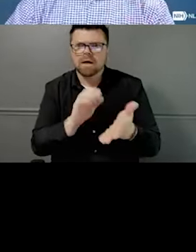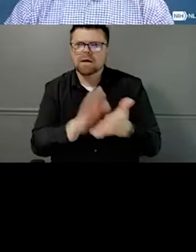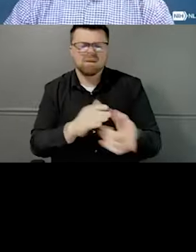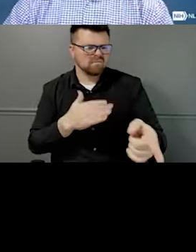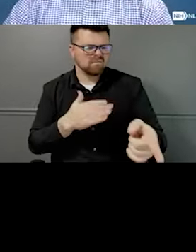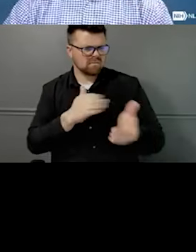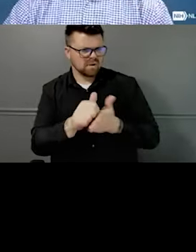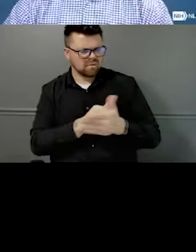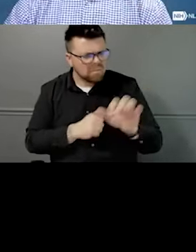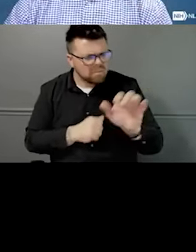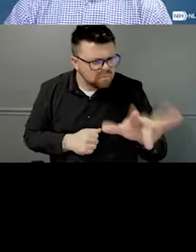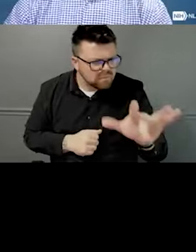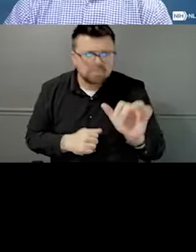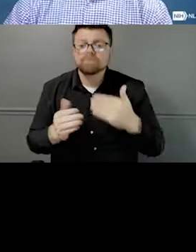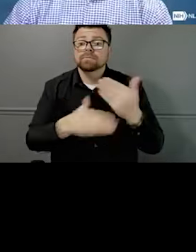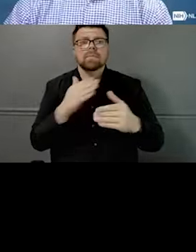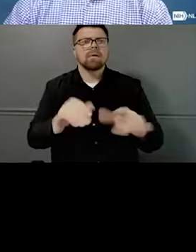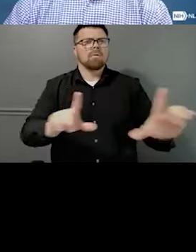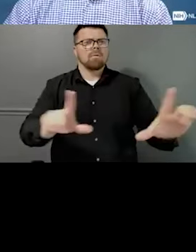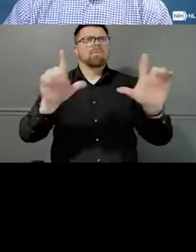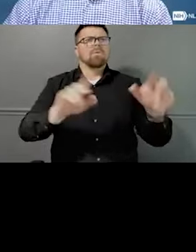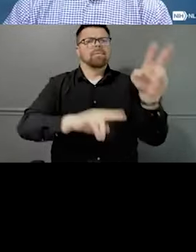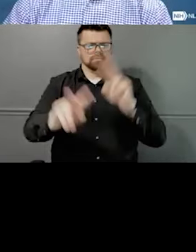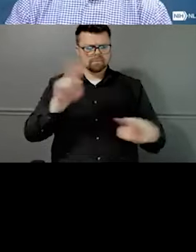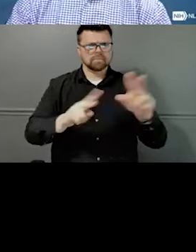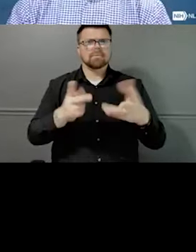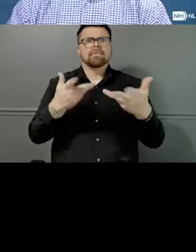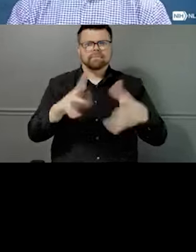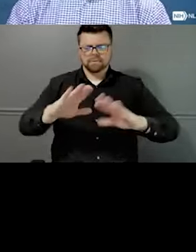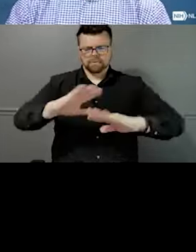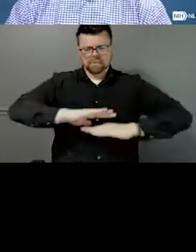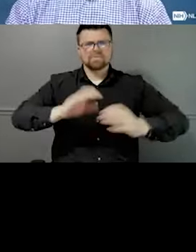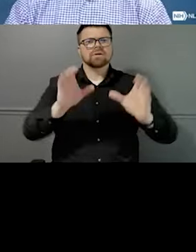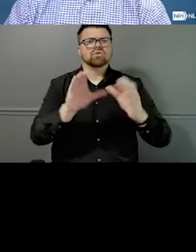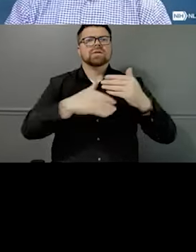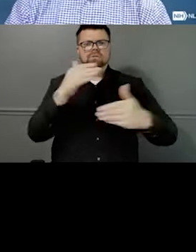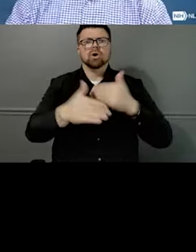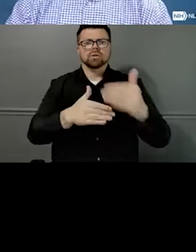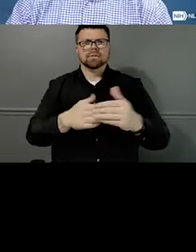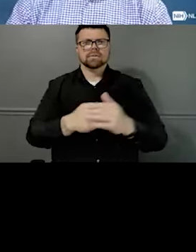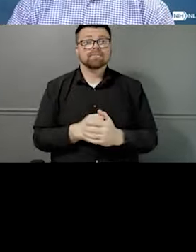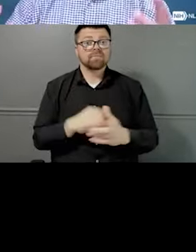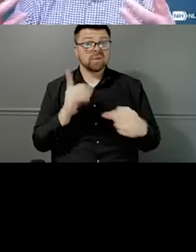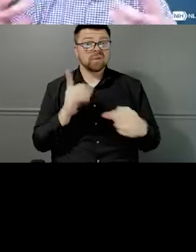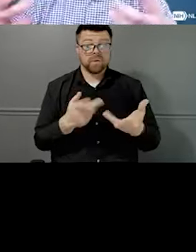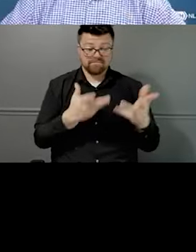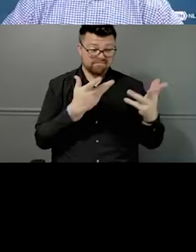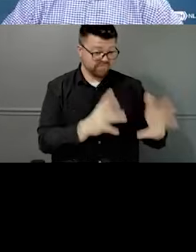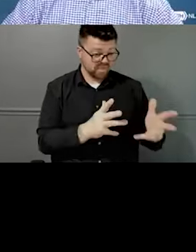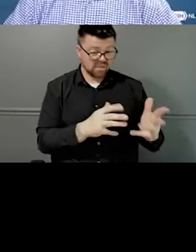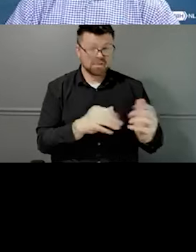and then they can complete the certification process. Once that happens, the PI will have the document.